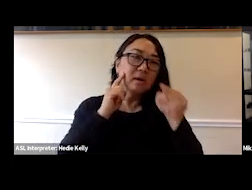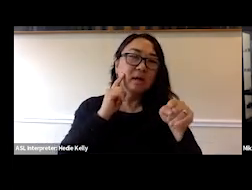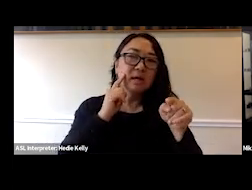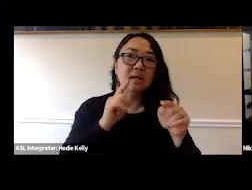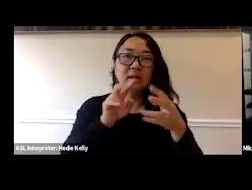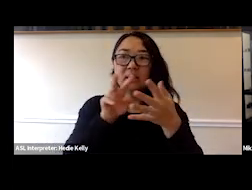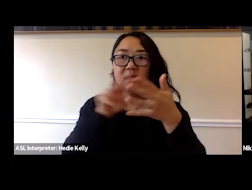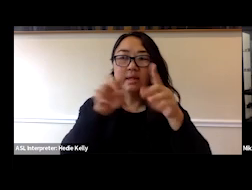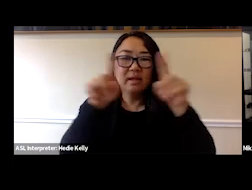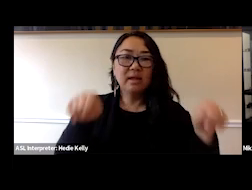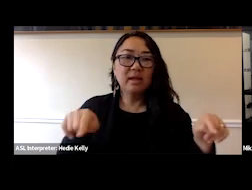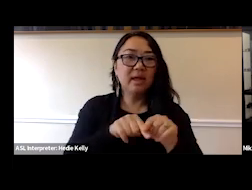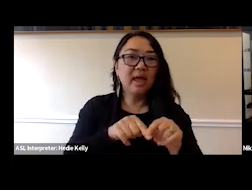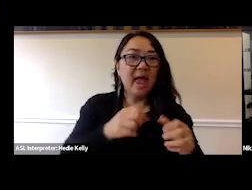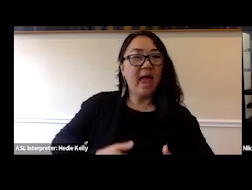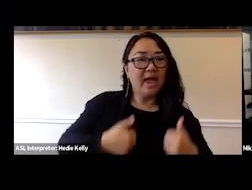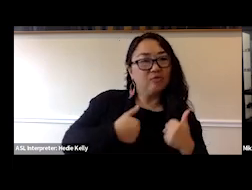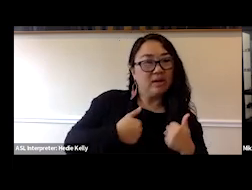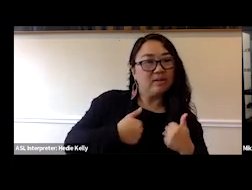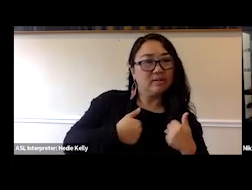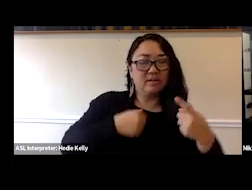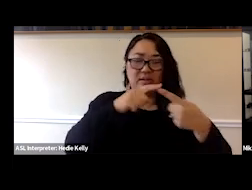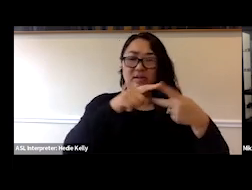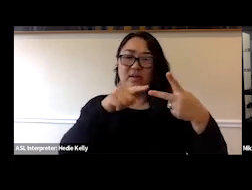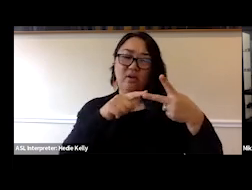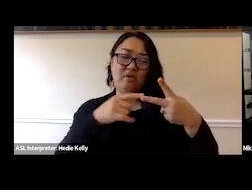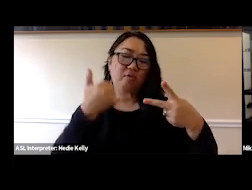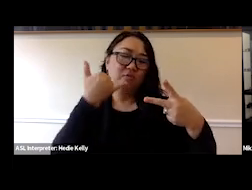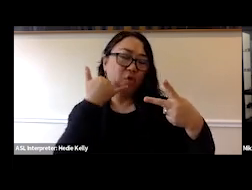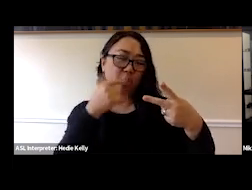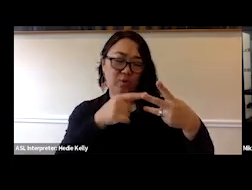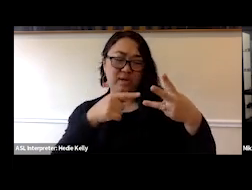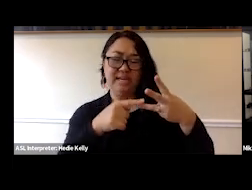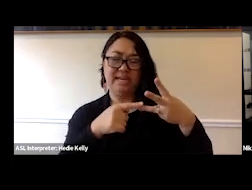the field address and then phone and then email, and then right after that get